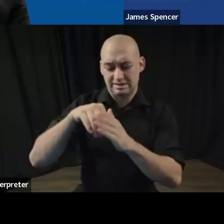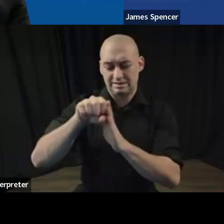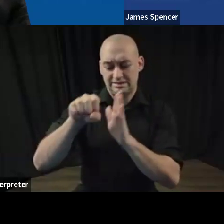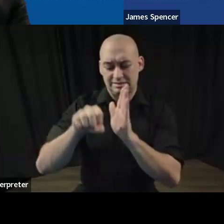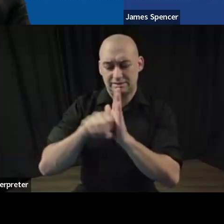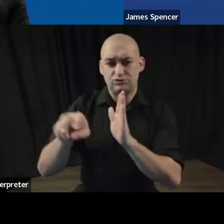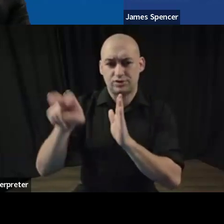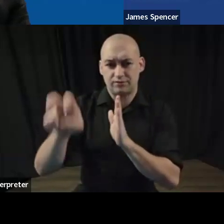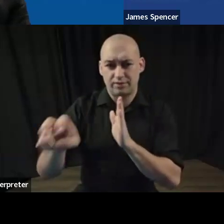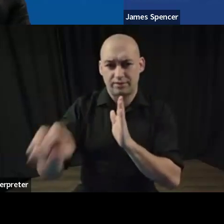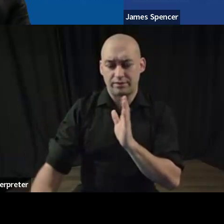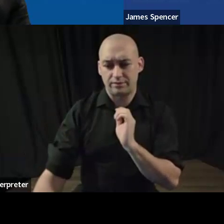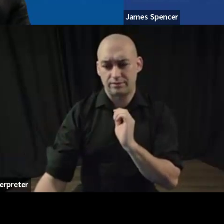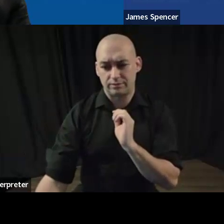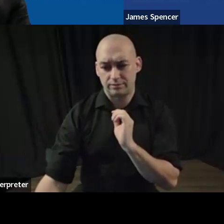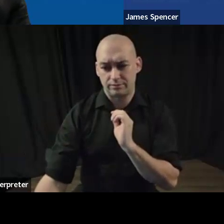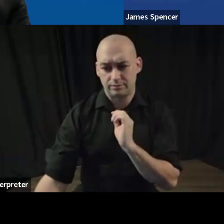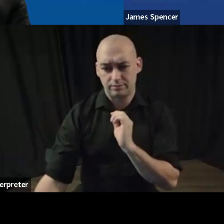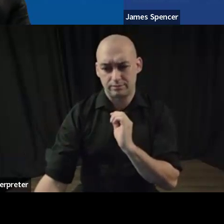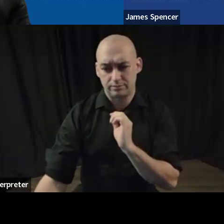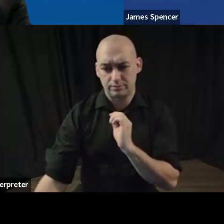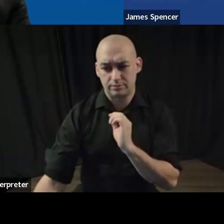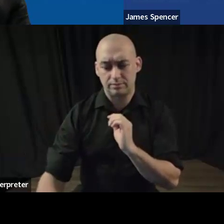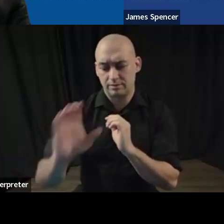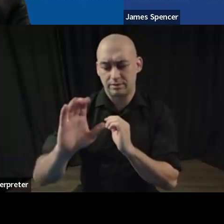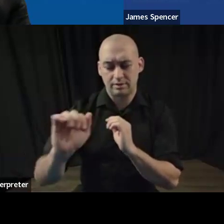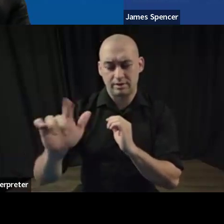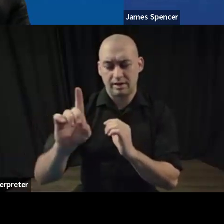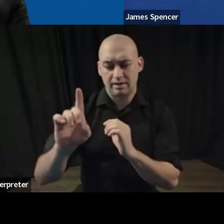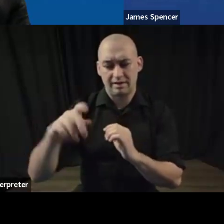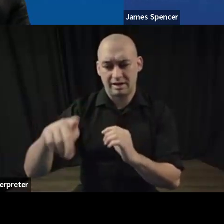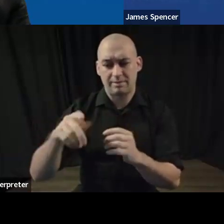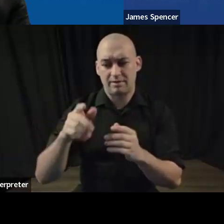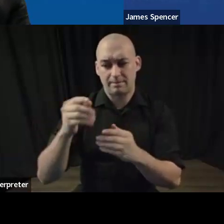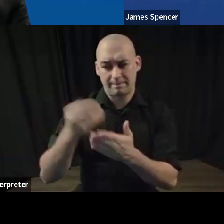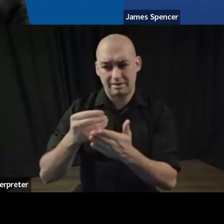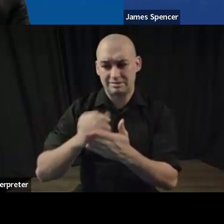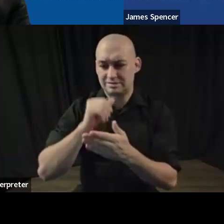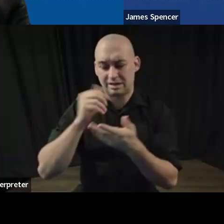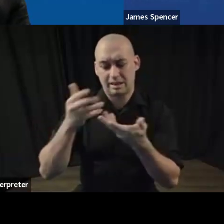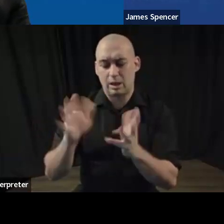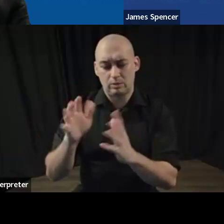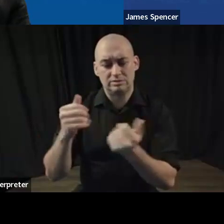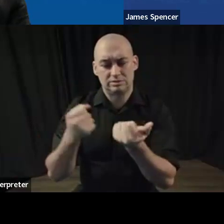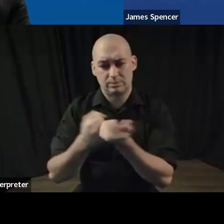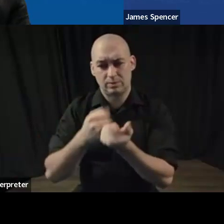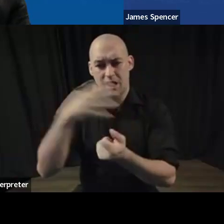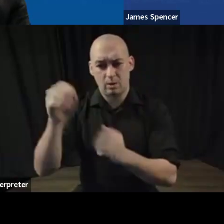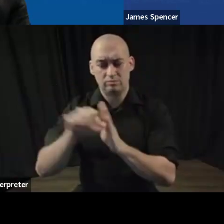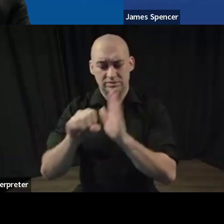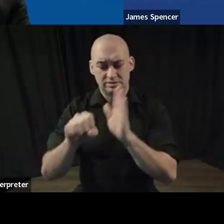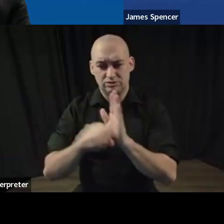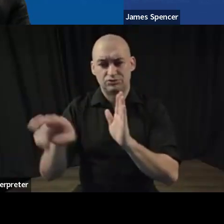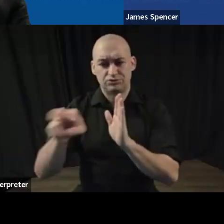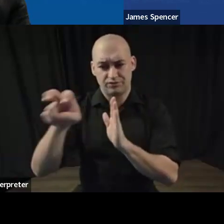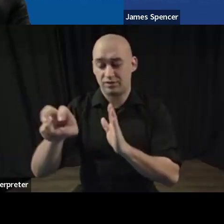CalDEP funds are not allowable to support out of state travel. And to your point about,